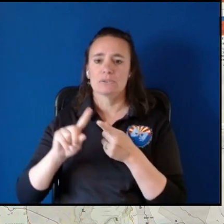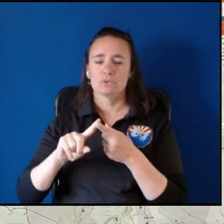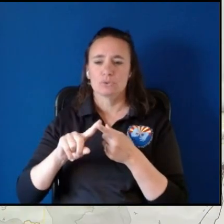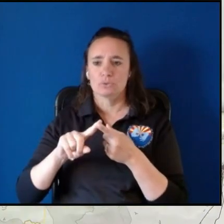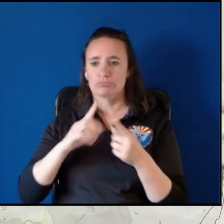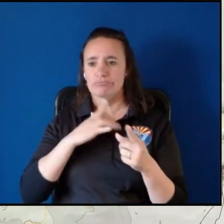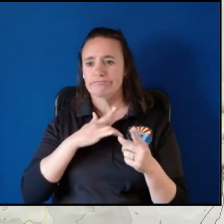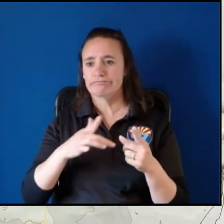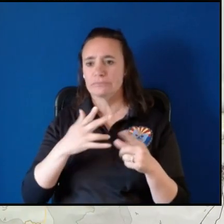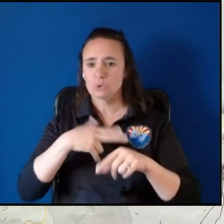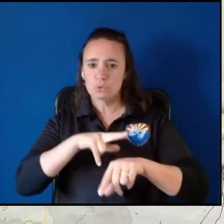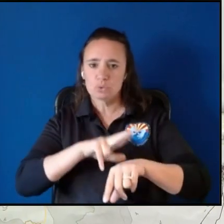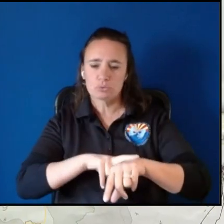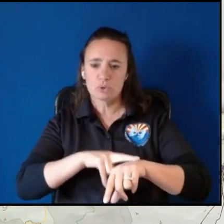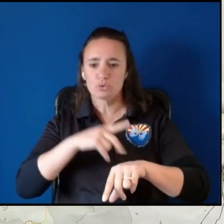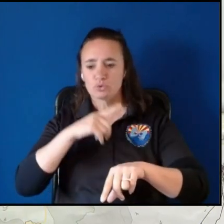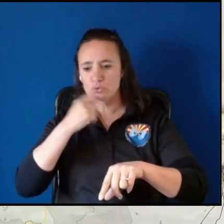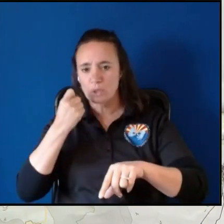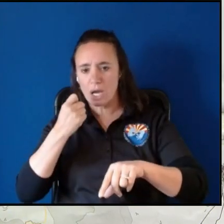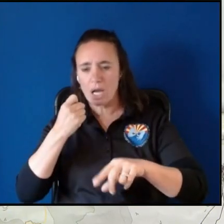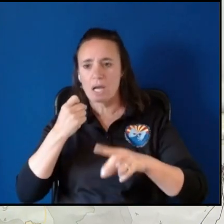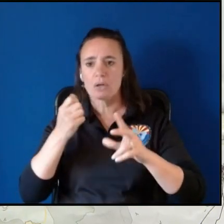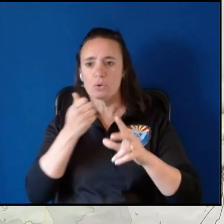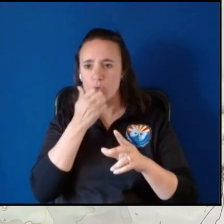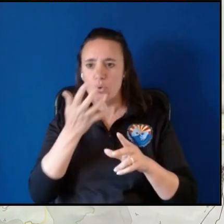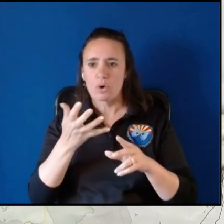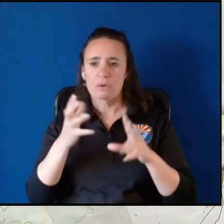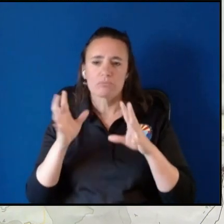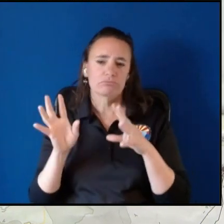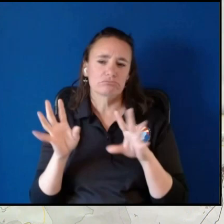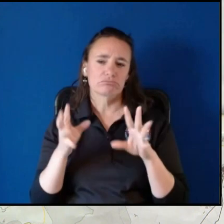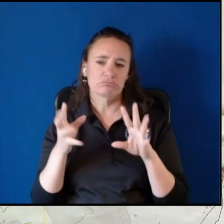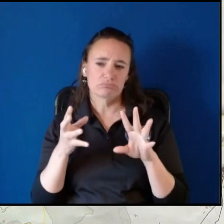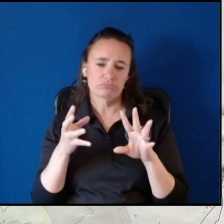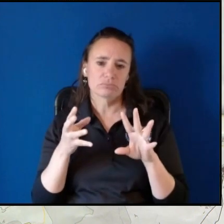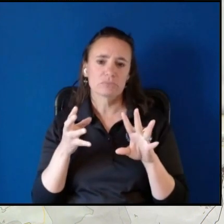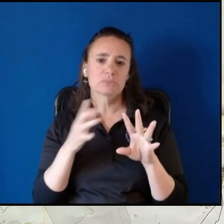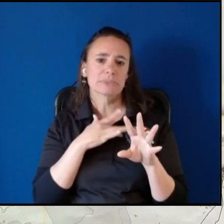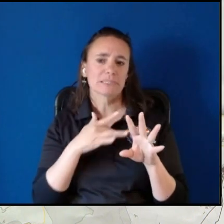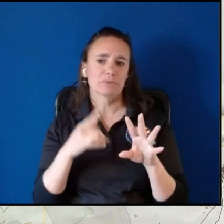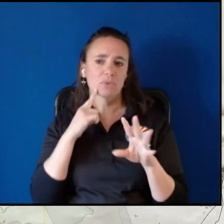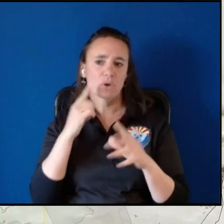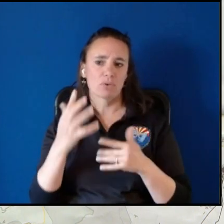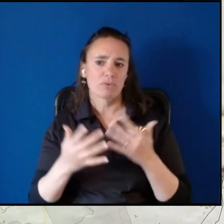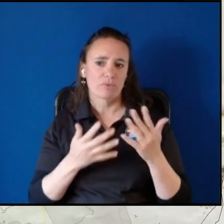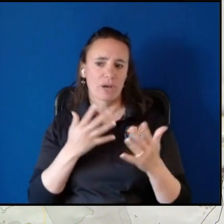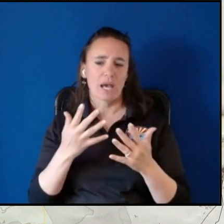breezy to windy southwest flow pattern which is typical of fire weather season. And remember, fire weather season